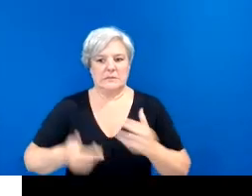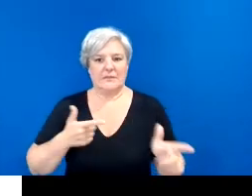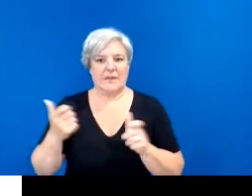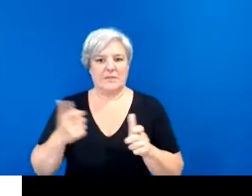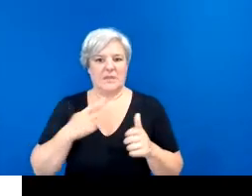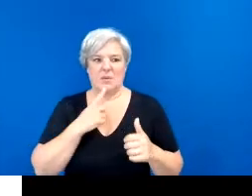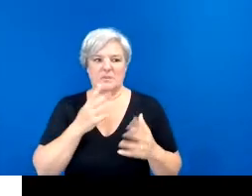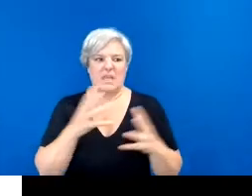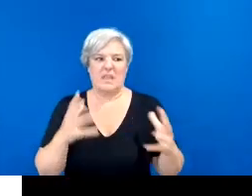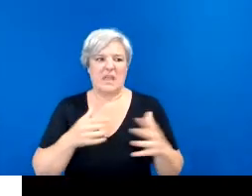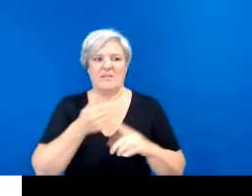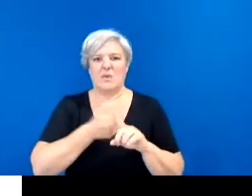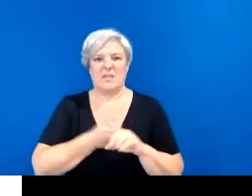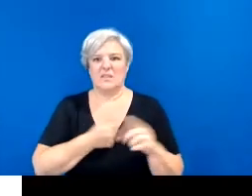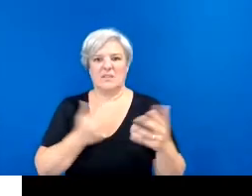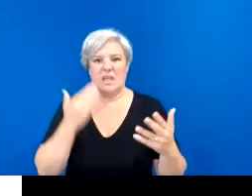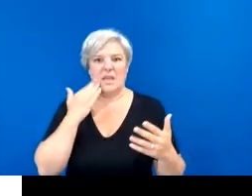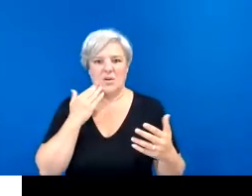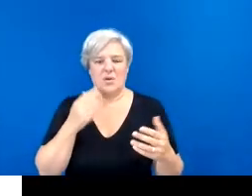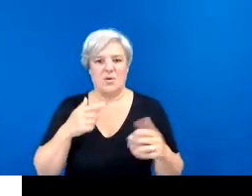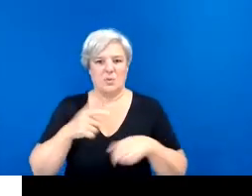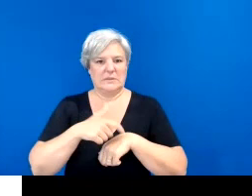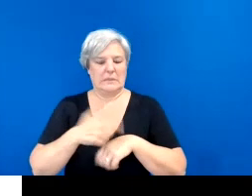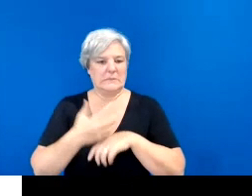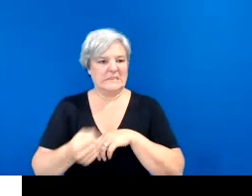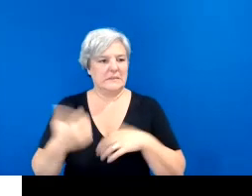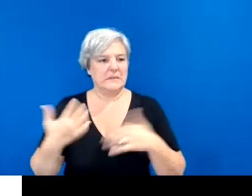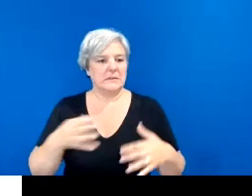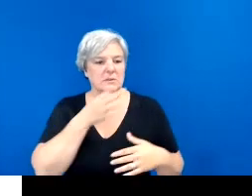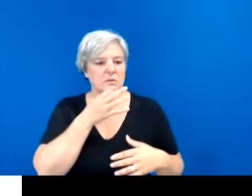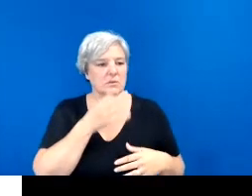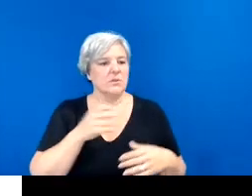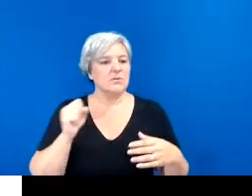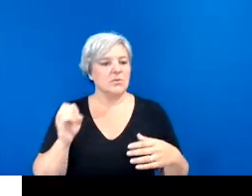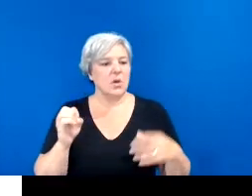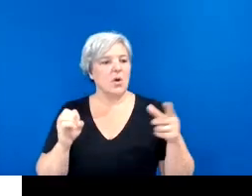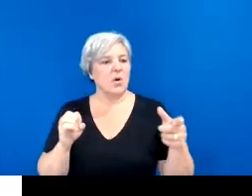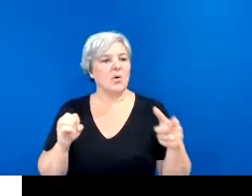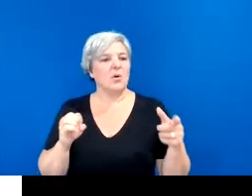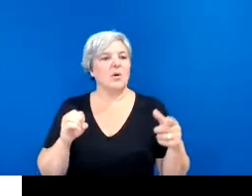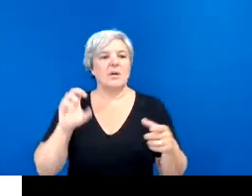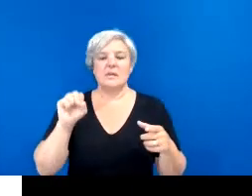about each of these other ones because I know I'm running short on time. So Skills Commons is the other one.